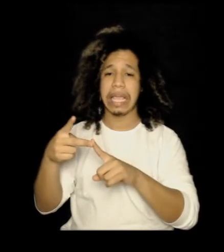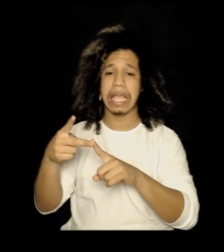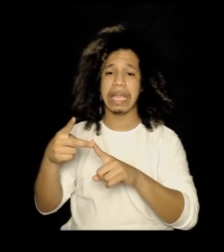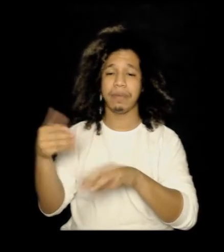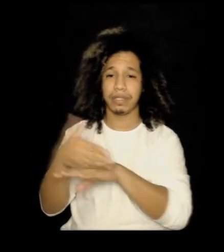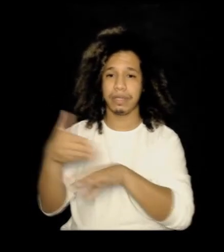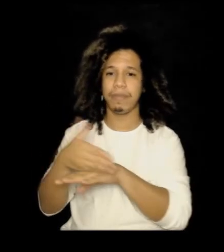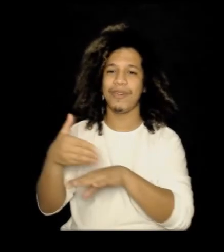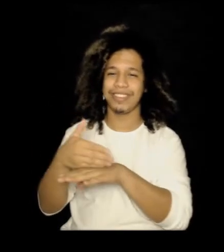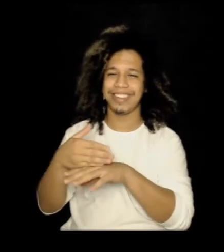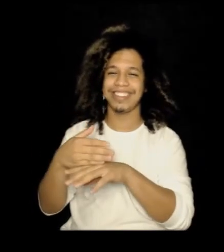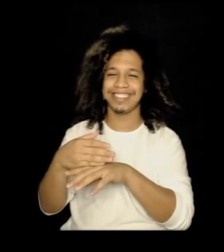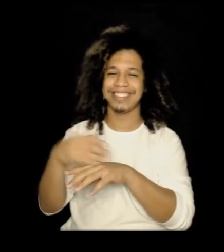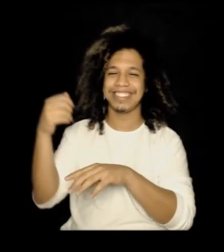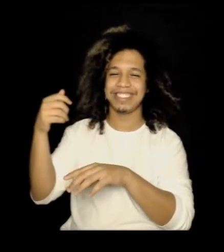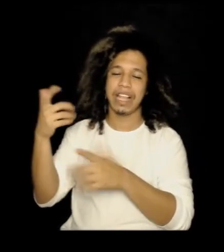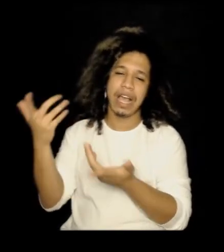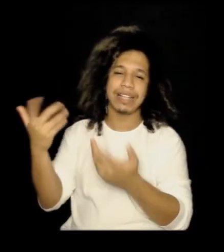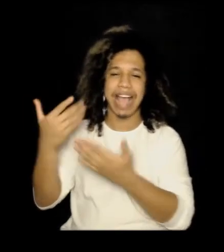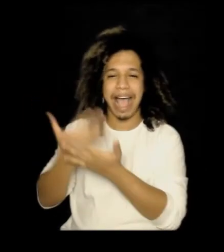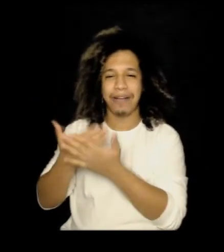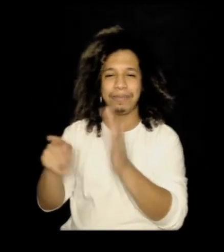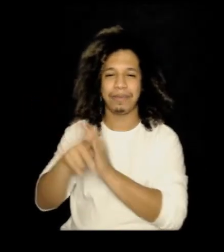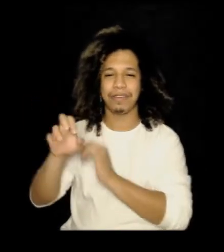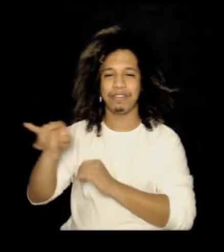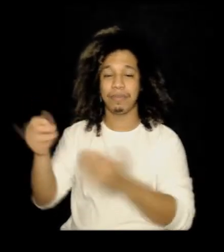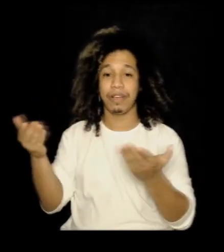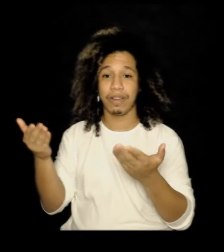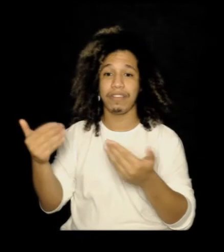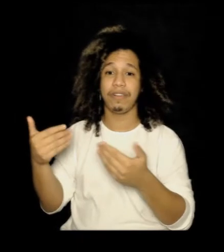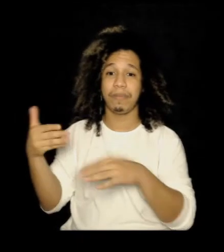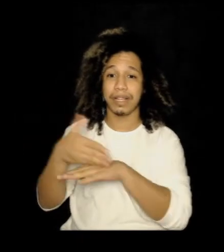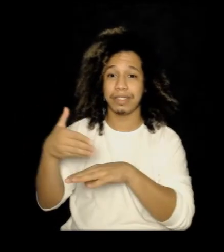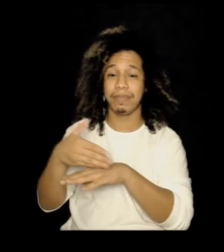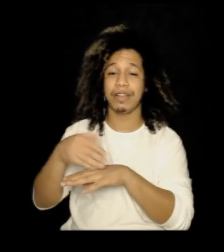sessions promoted by the EFOPLI in the past. And today they are with us at EPPI.